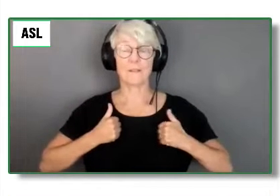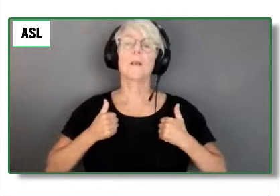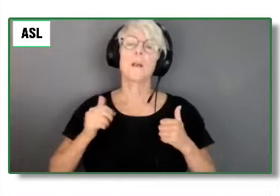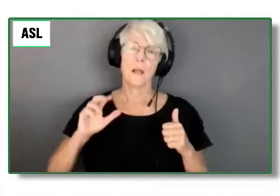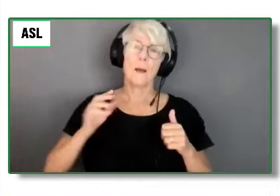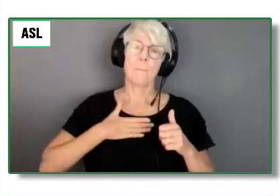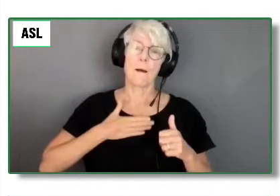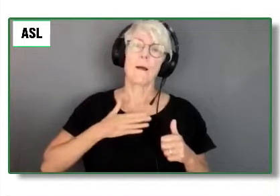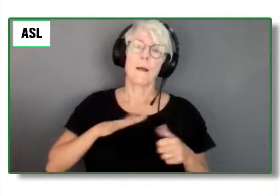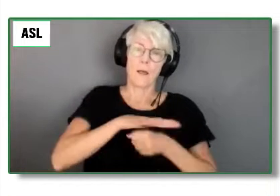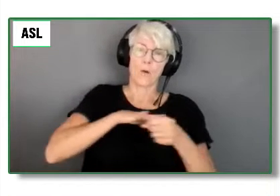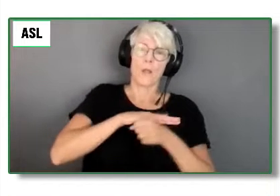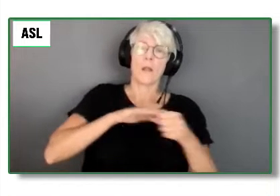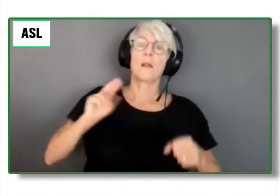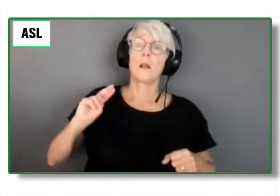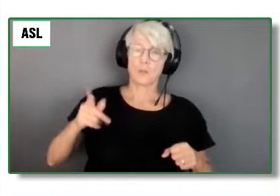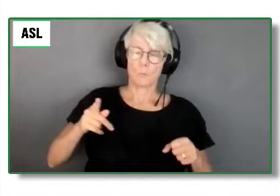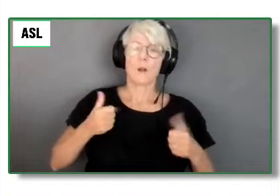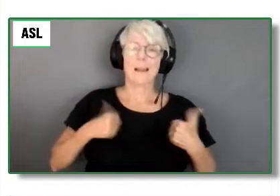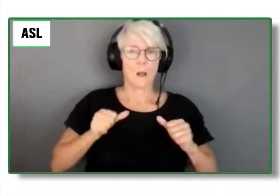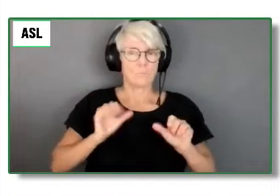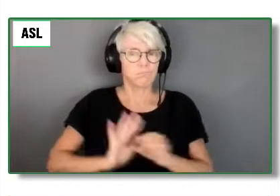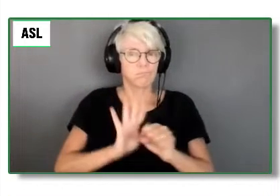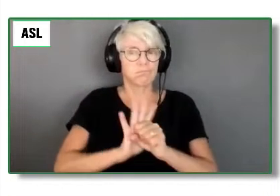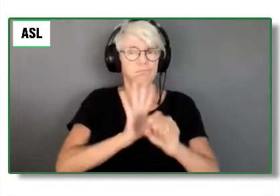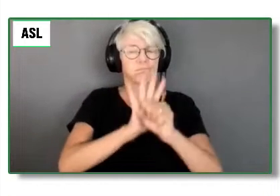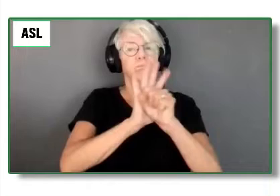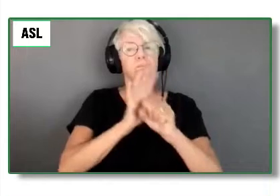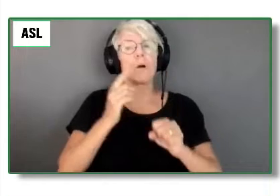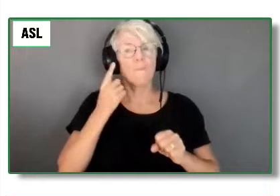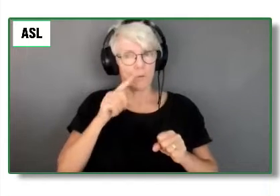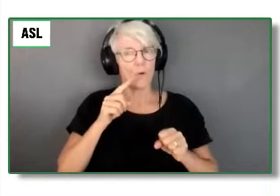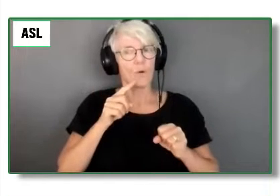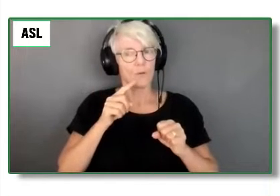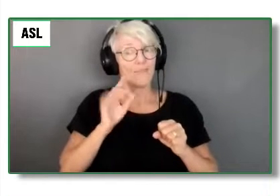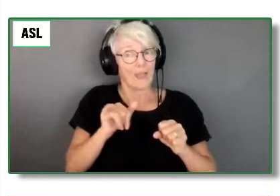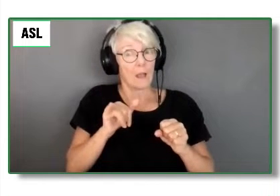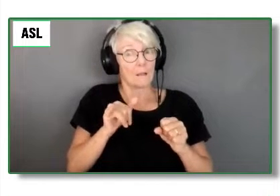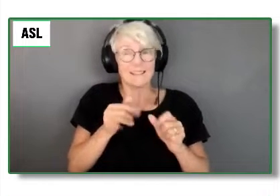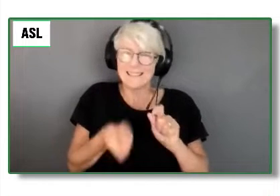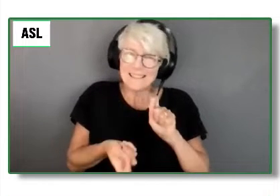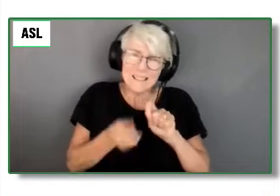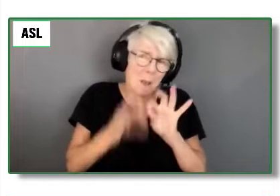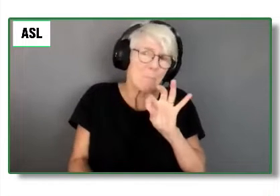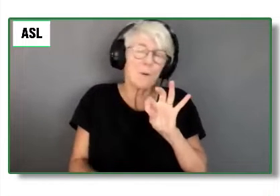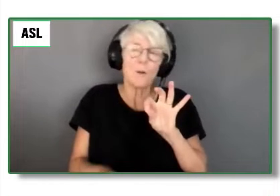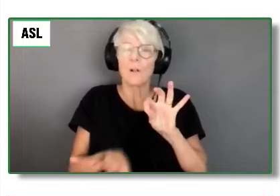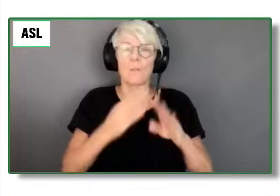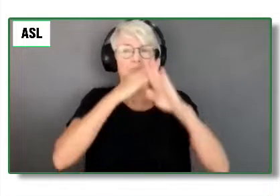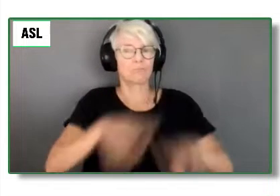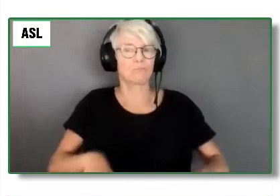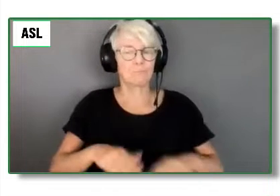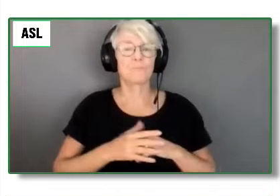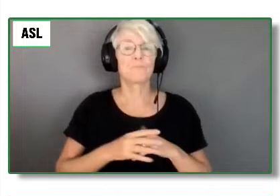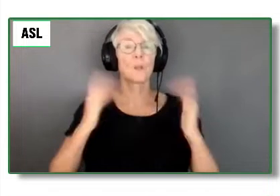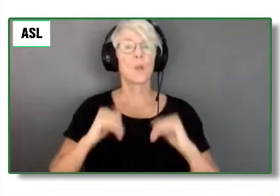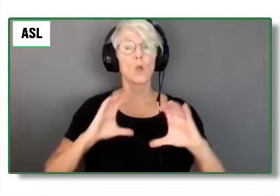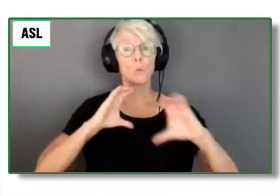little advocacy can lead to an inexpensive barrier removal. Communication. It's important to think about programs